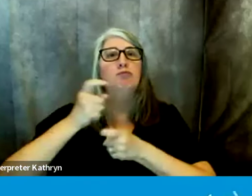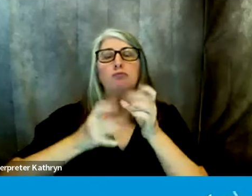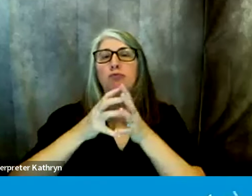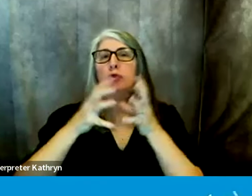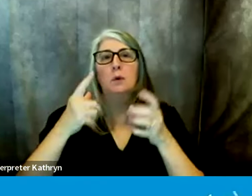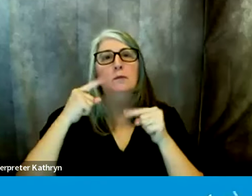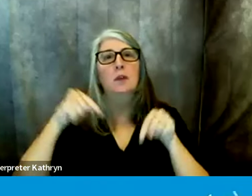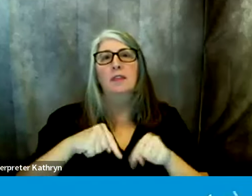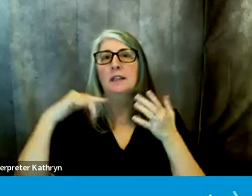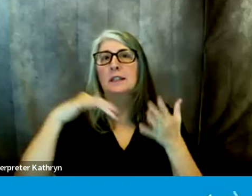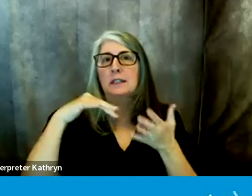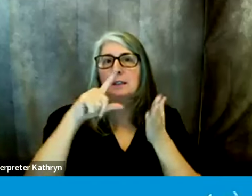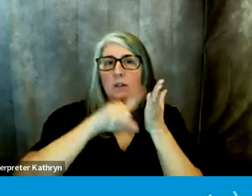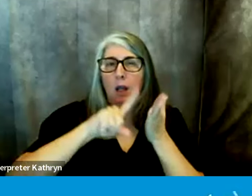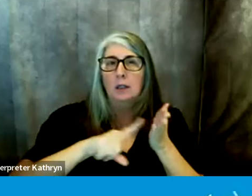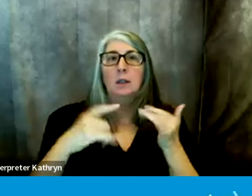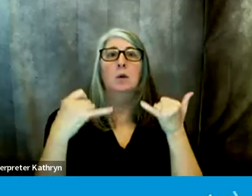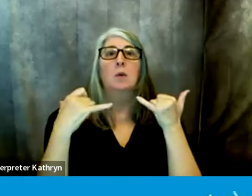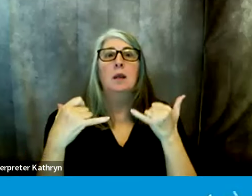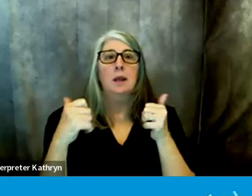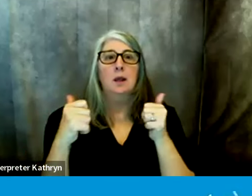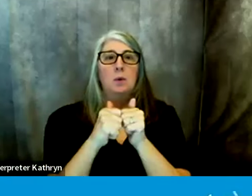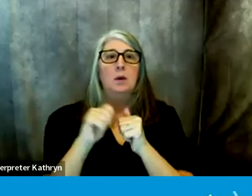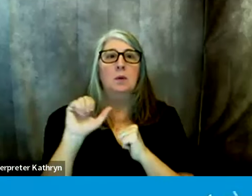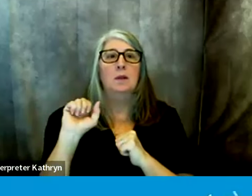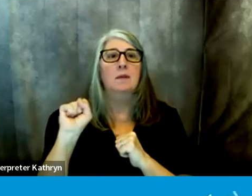Today we are with the SpineX Corporation